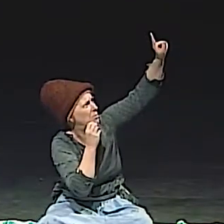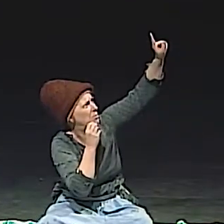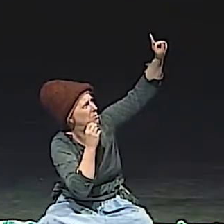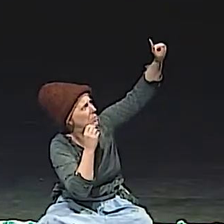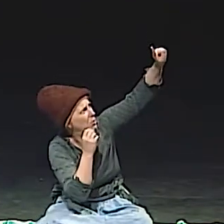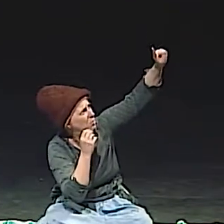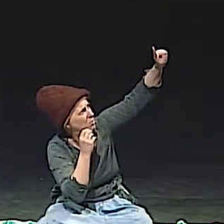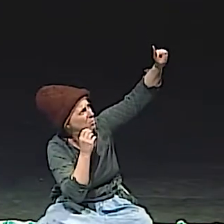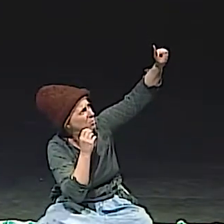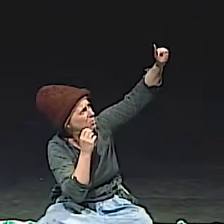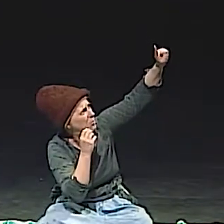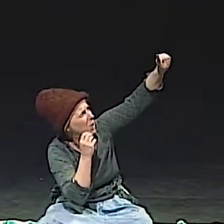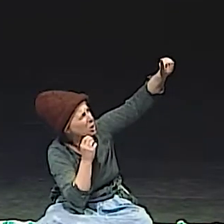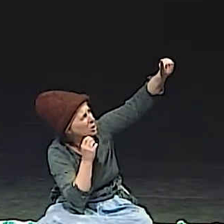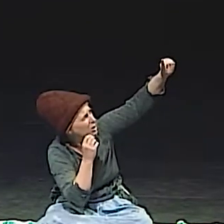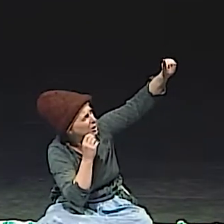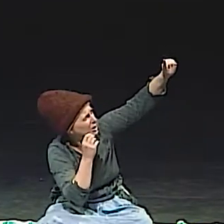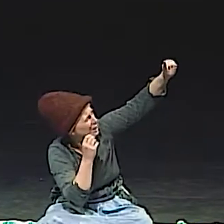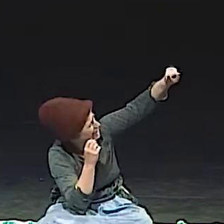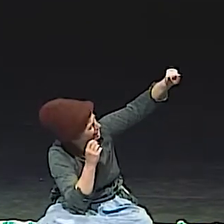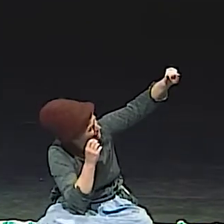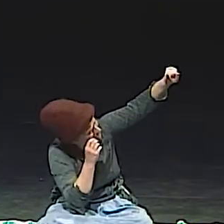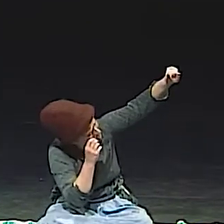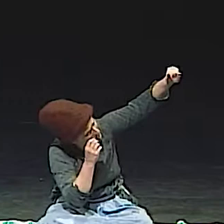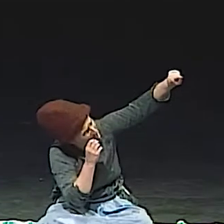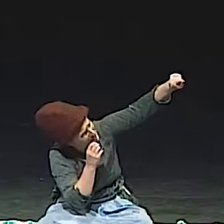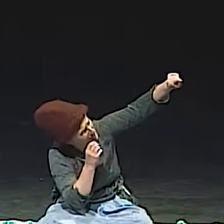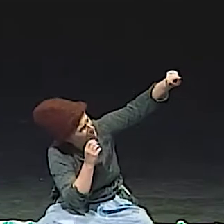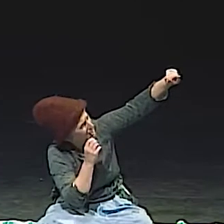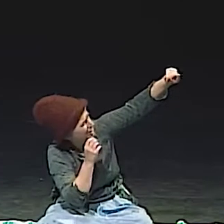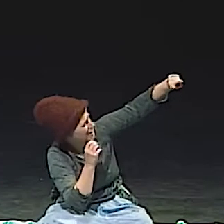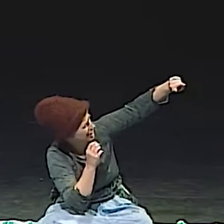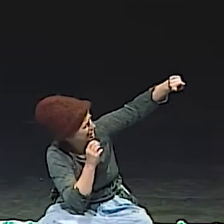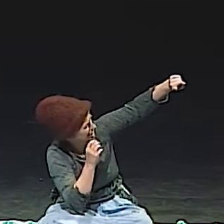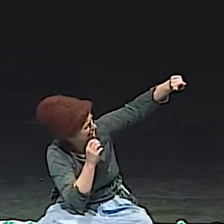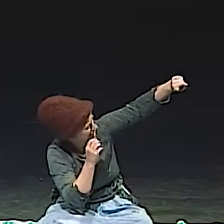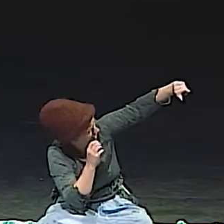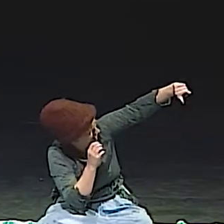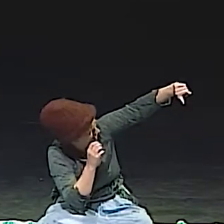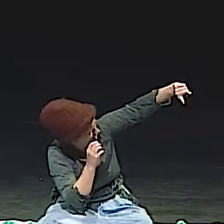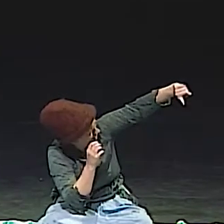3:01, 2, 3, 4, 5, 6.